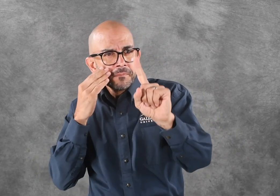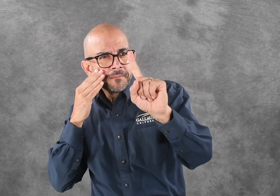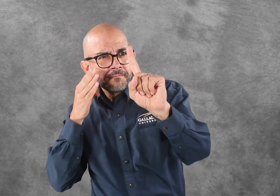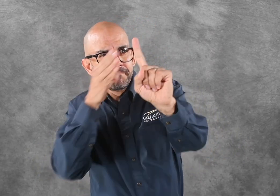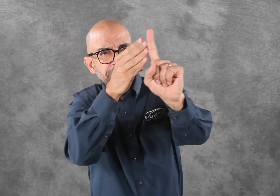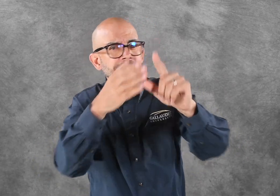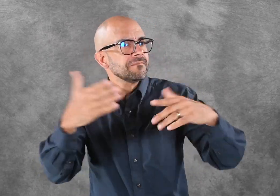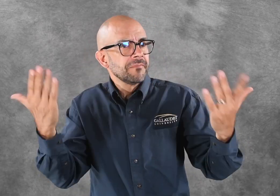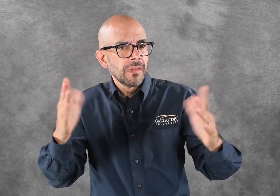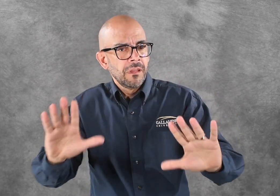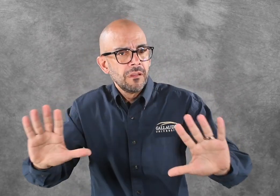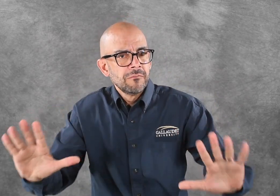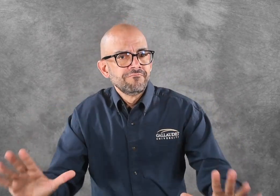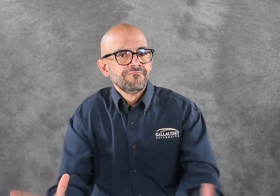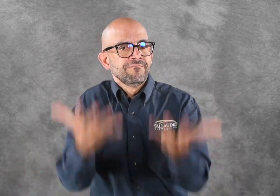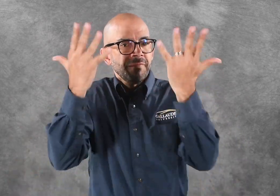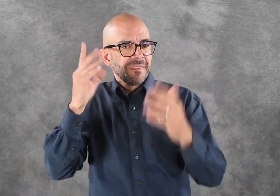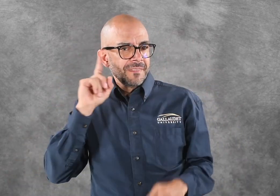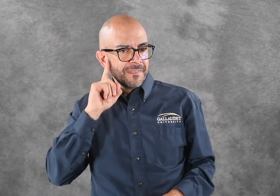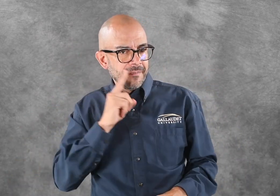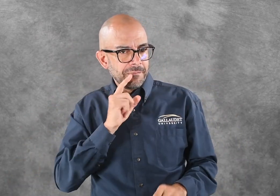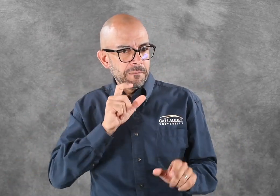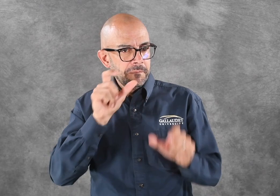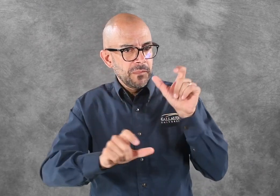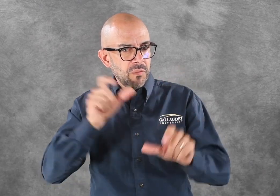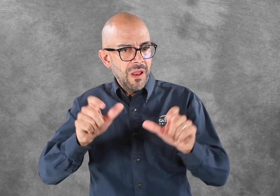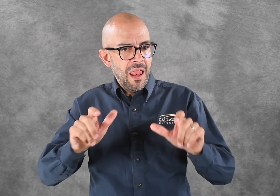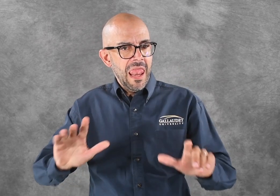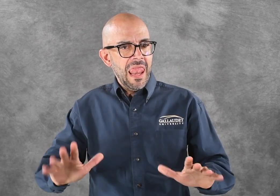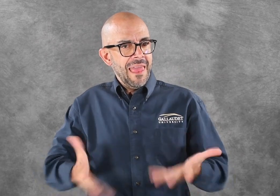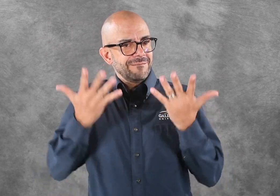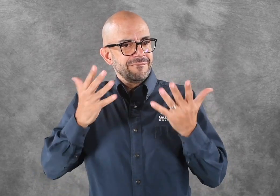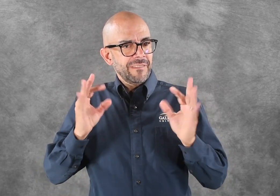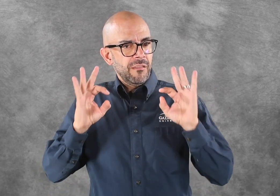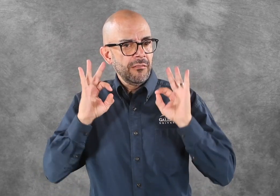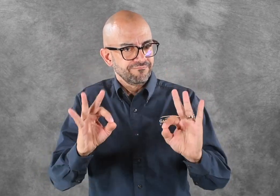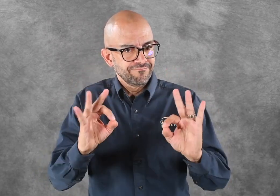With the goal to work towards improving the lives of deaf people.